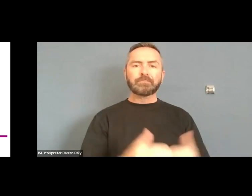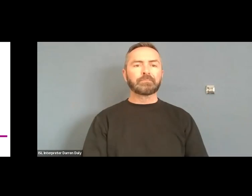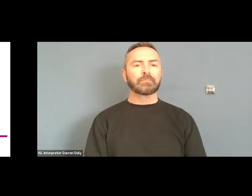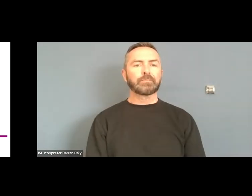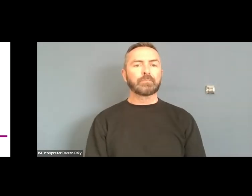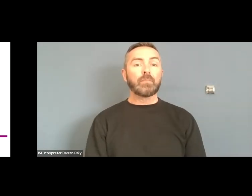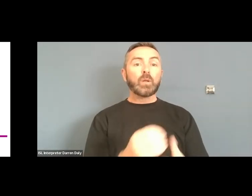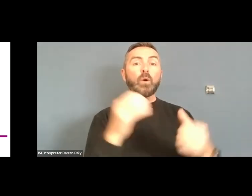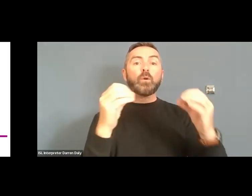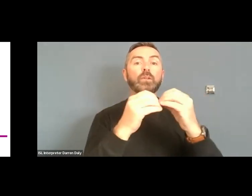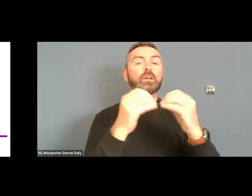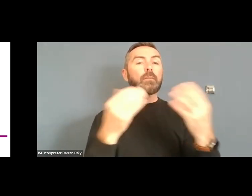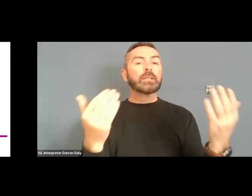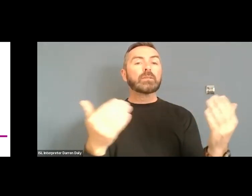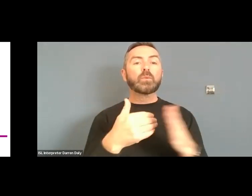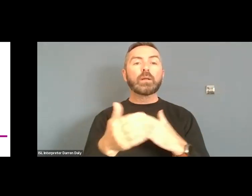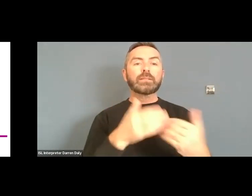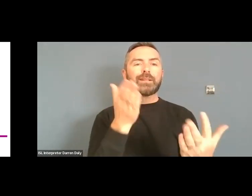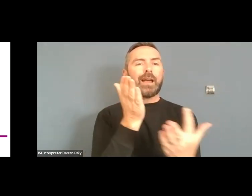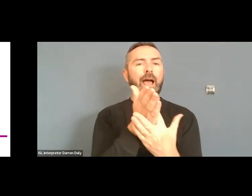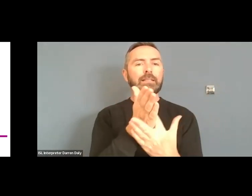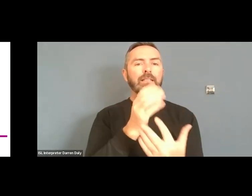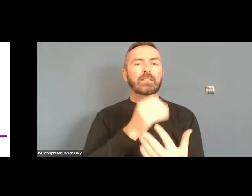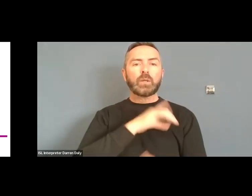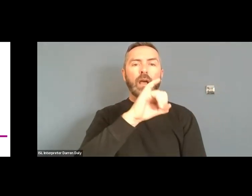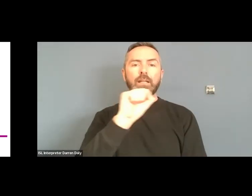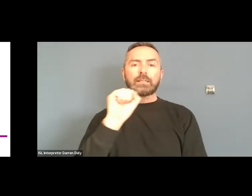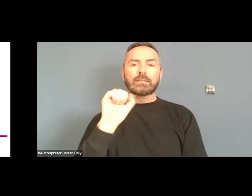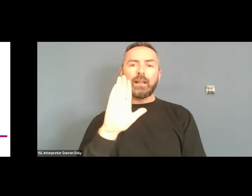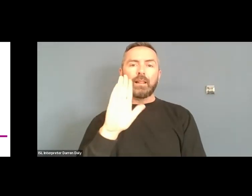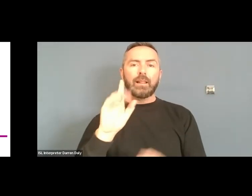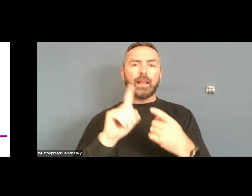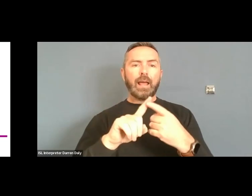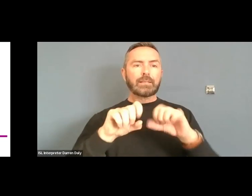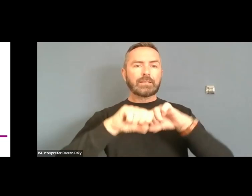Other comments were, "Access to Irish Sign Language and society's attitudes